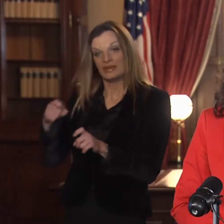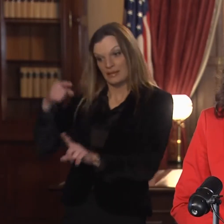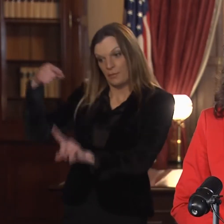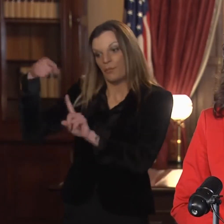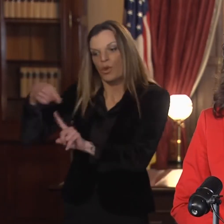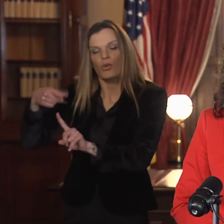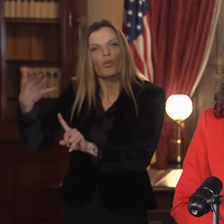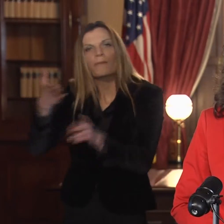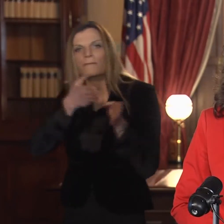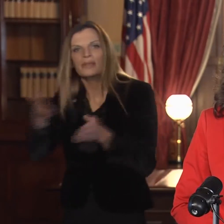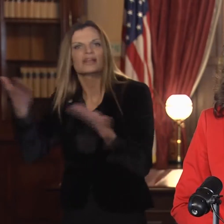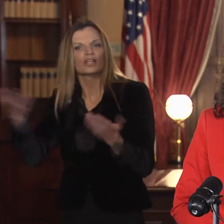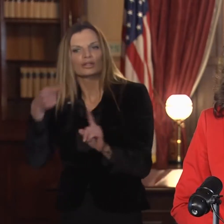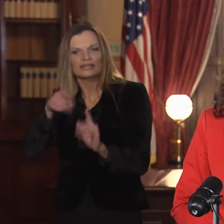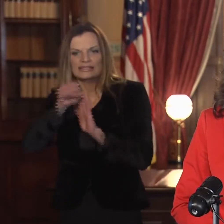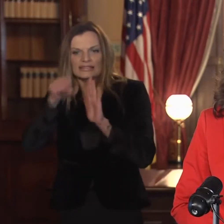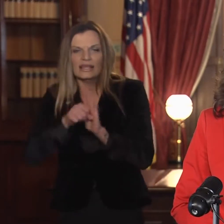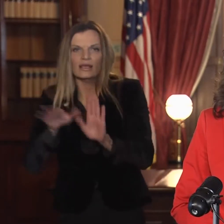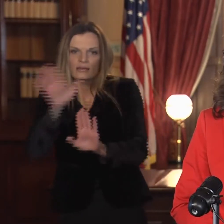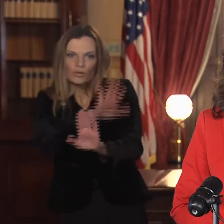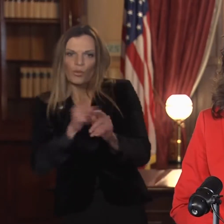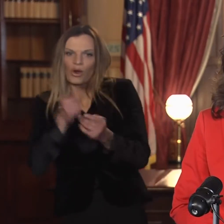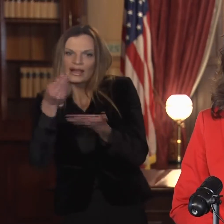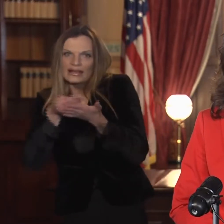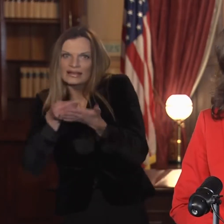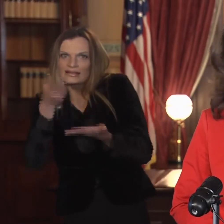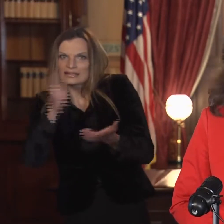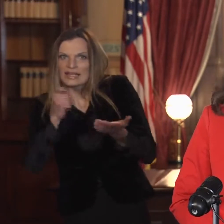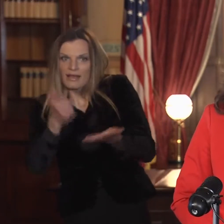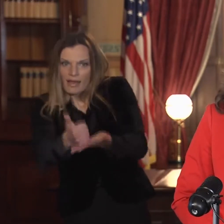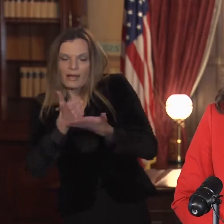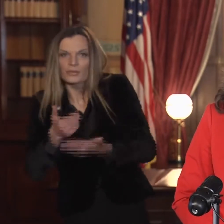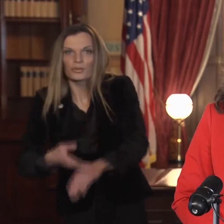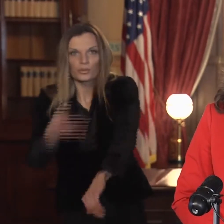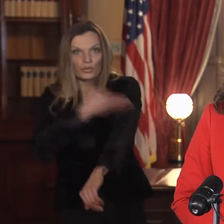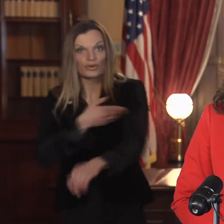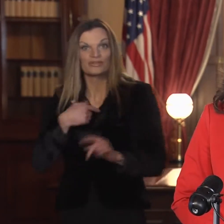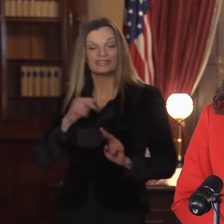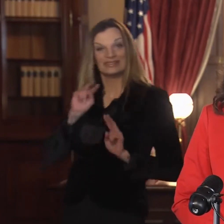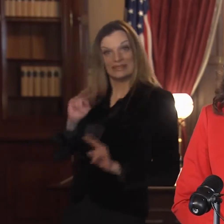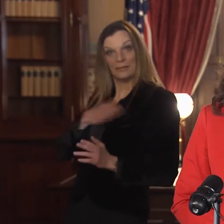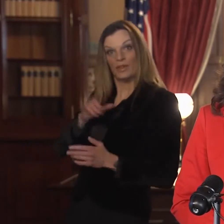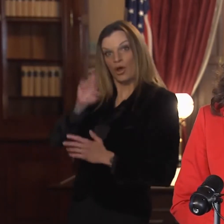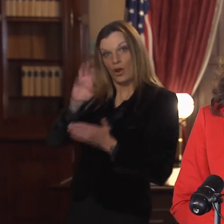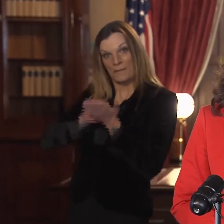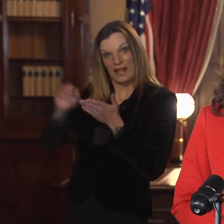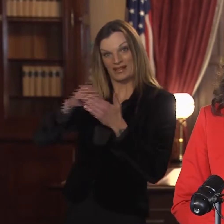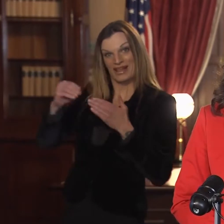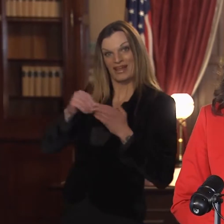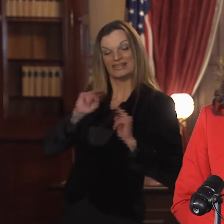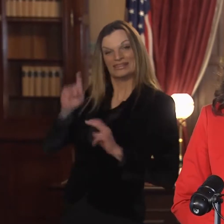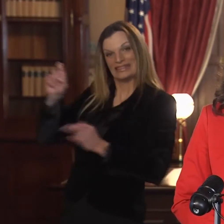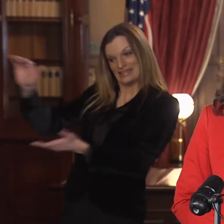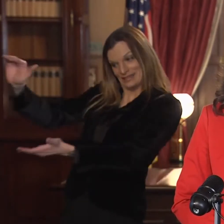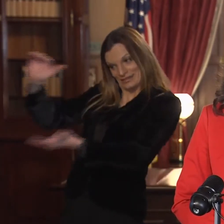LEGISLATURE TO FIND COMMON GROUND AND PASS A TARGETED